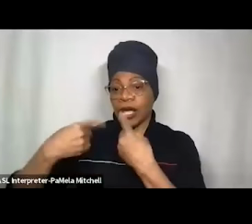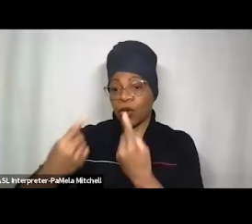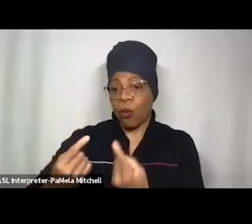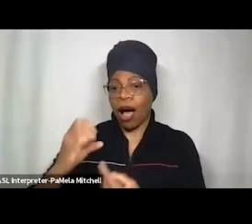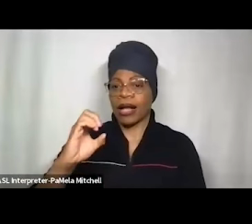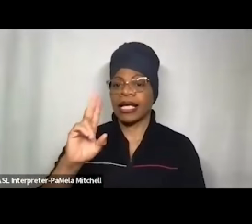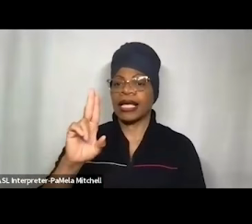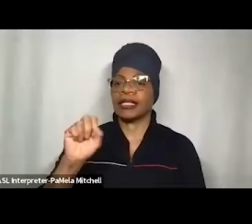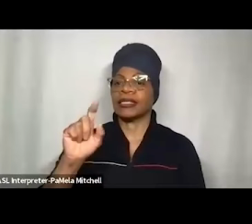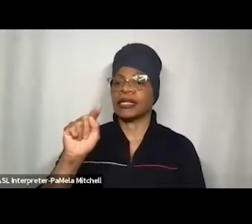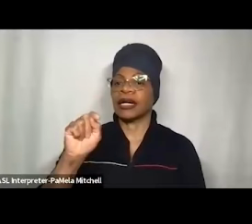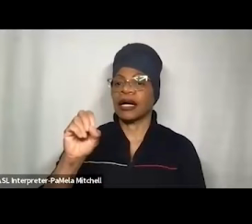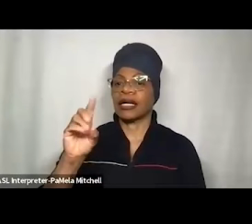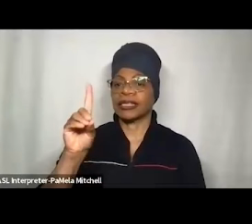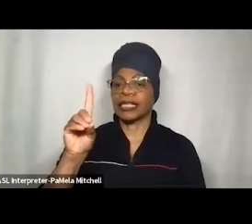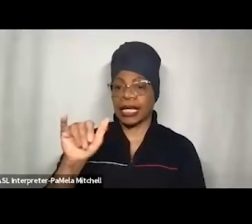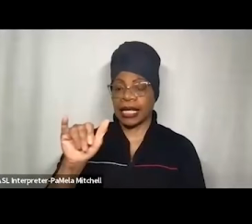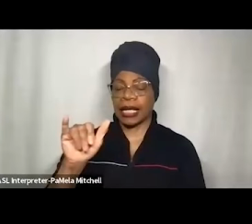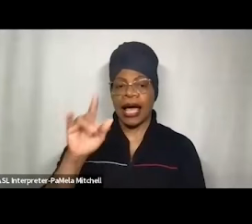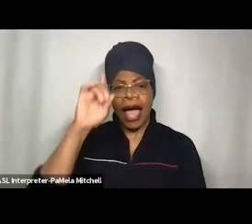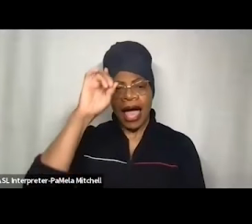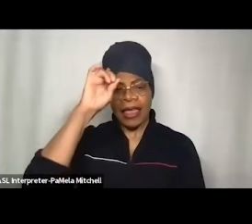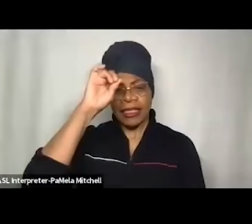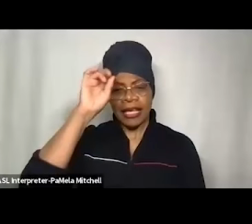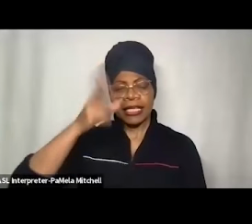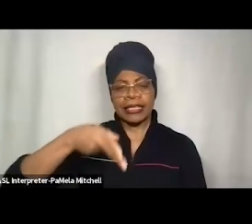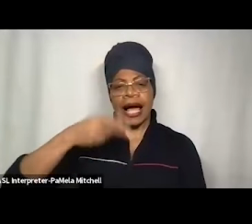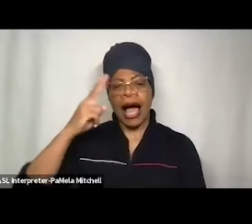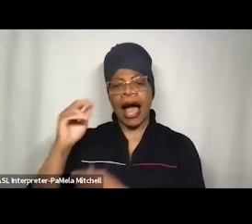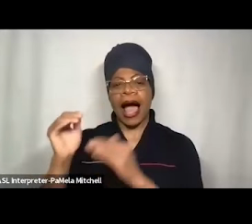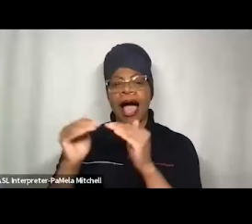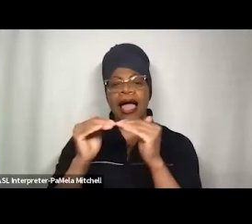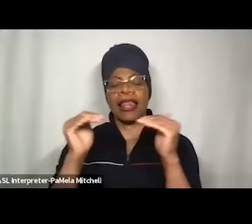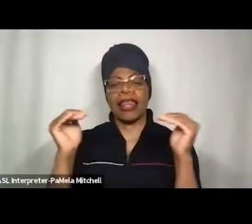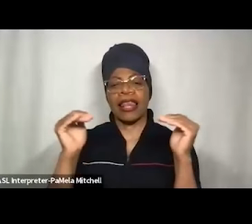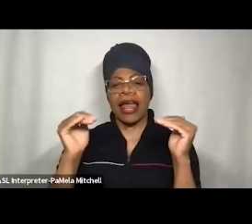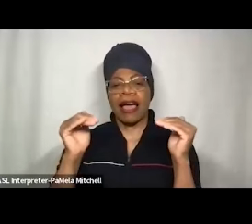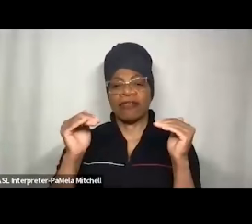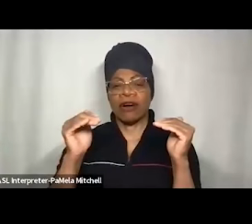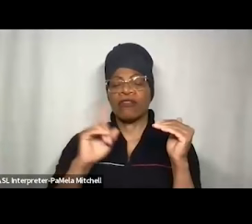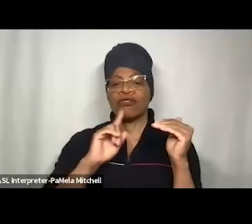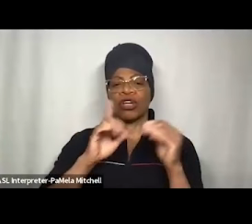Certainly, I think there's a high level of distrust among people with opioid use disorders for people